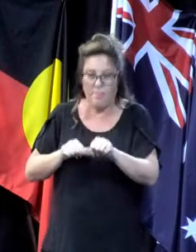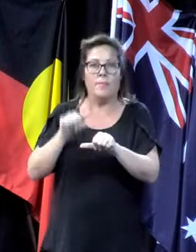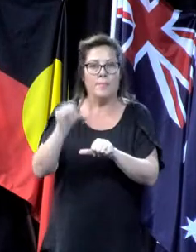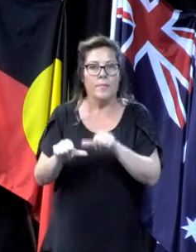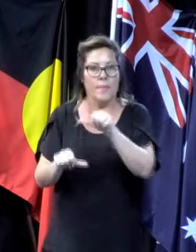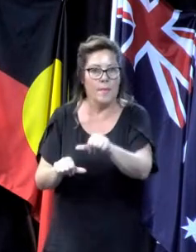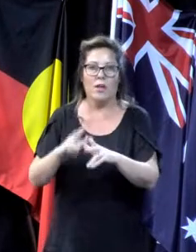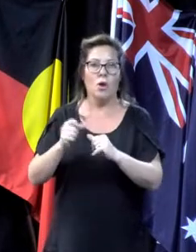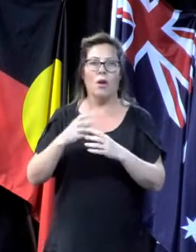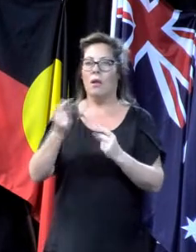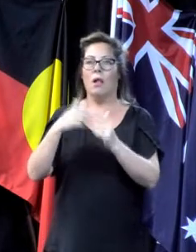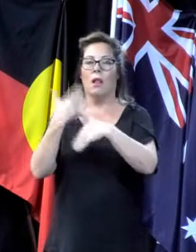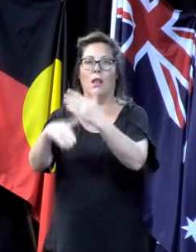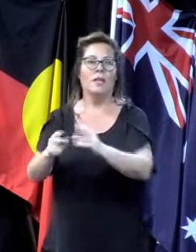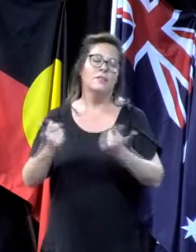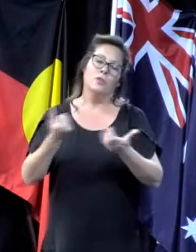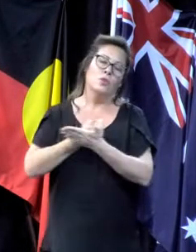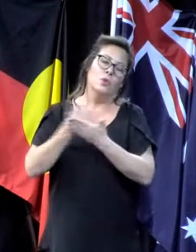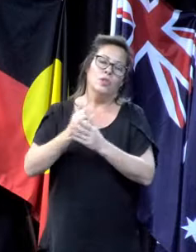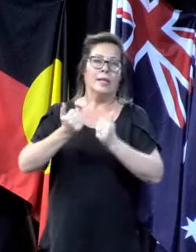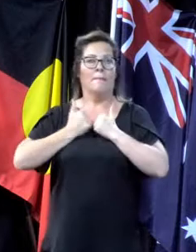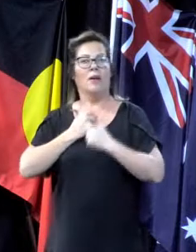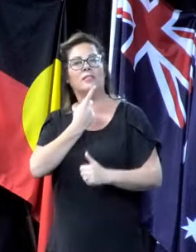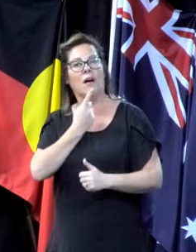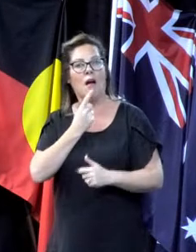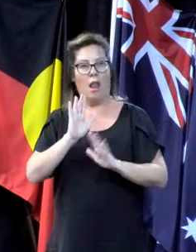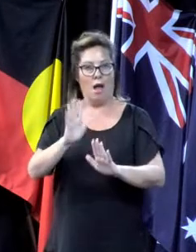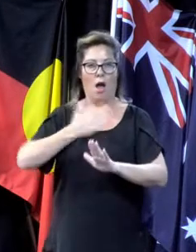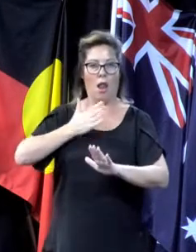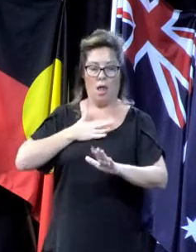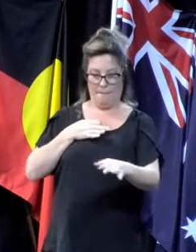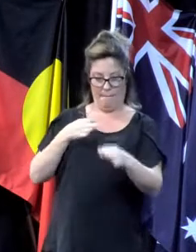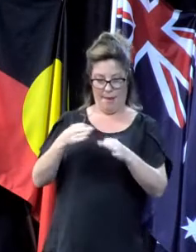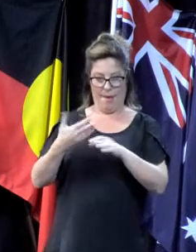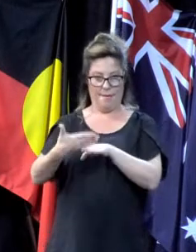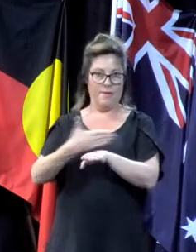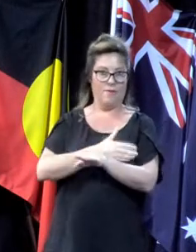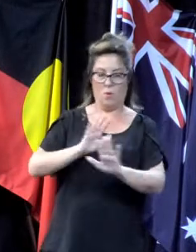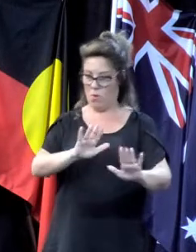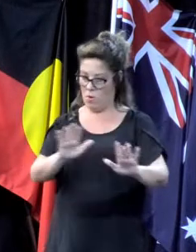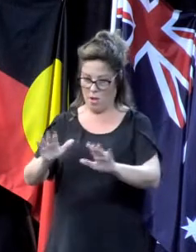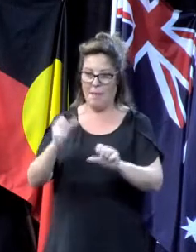That's generally my leadership style. I like to ensure that what we're doing is evidence-formed,